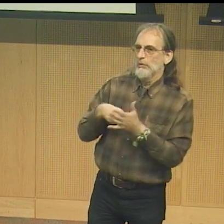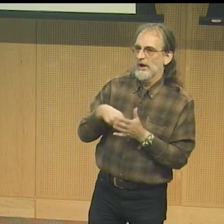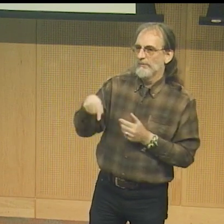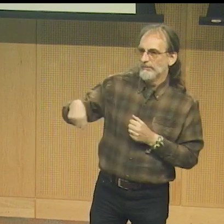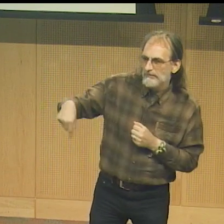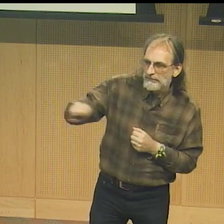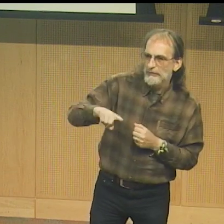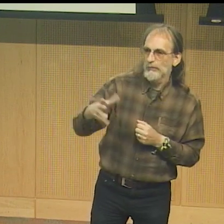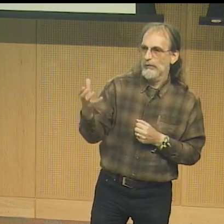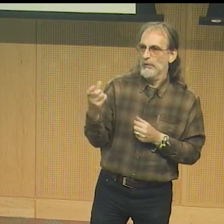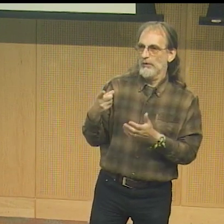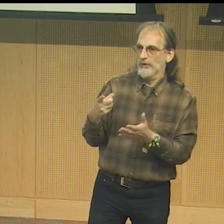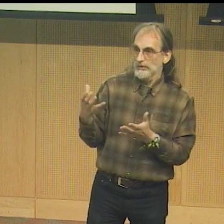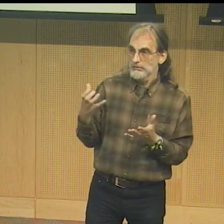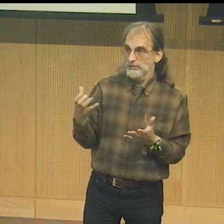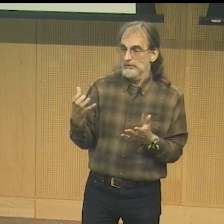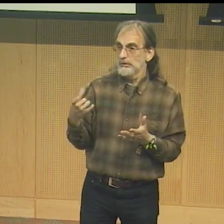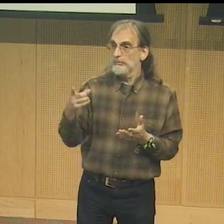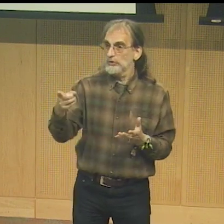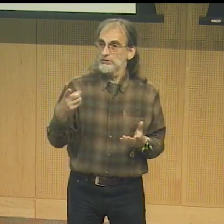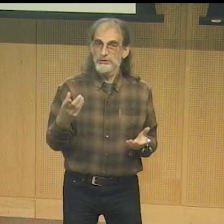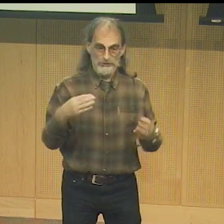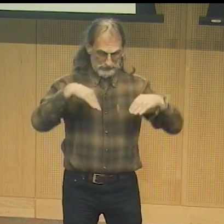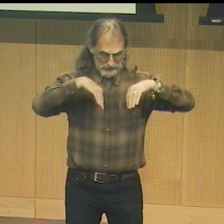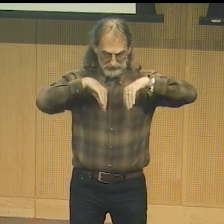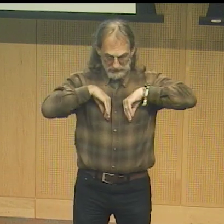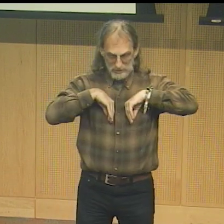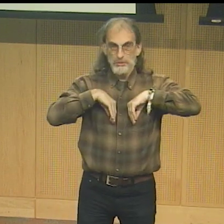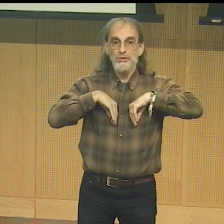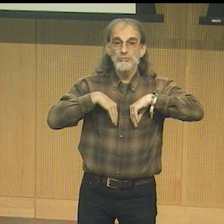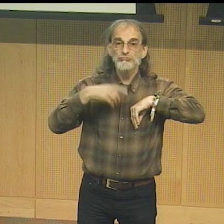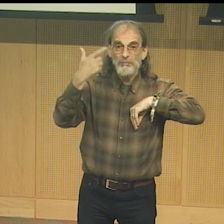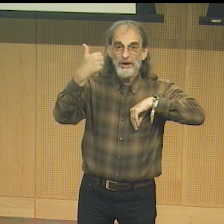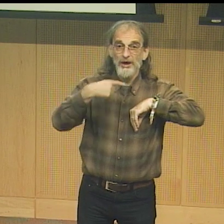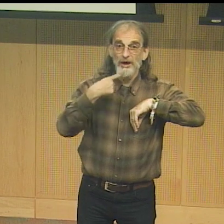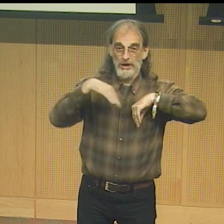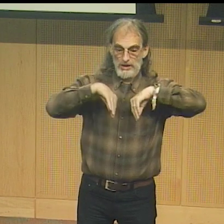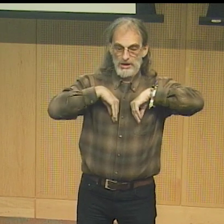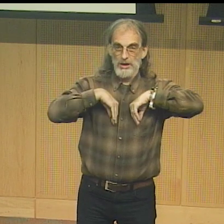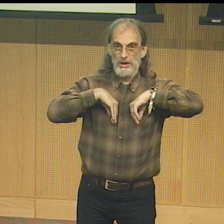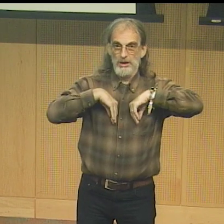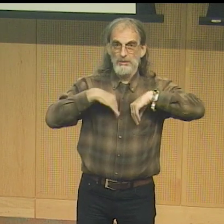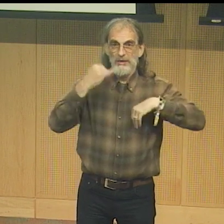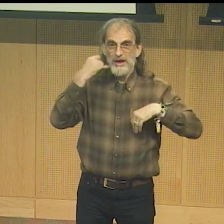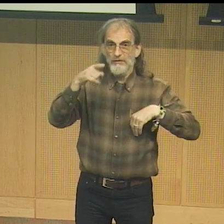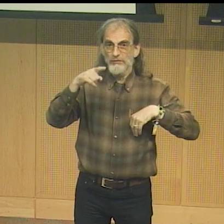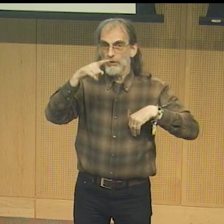But we need to understand that we need to maintain a level of respect for their individual minority culture